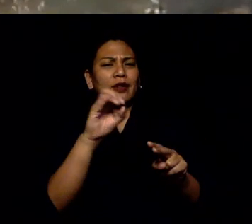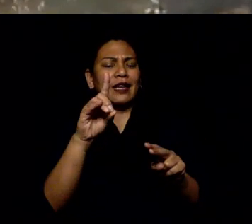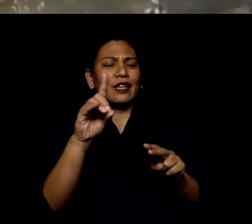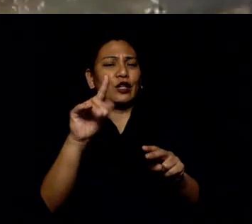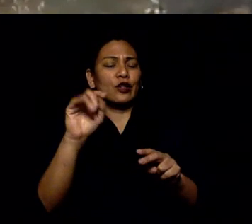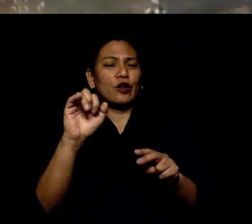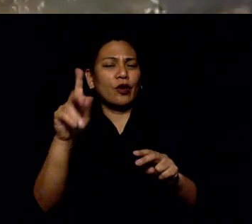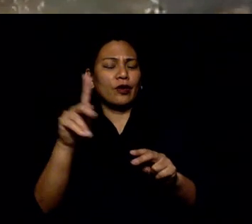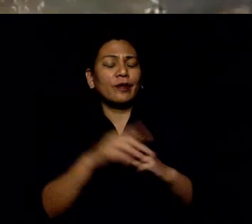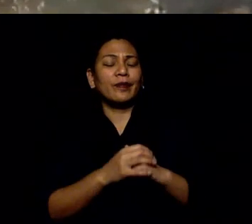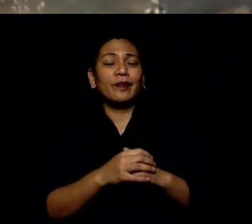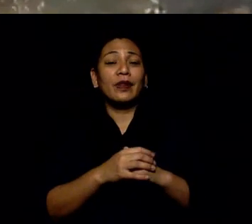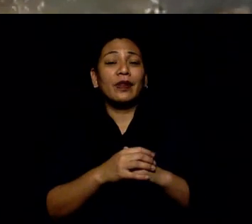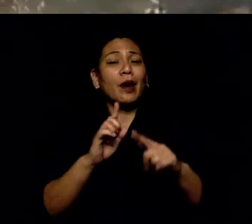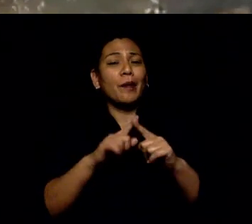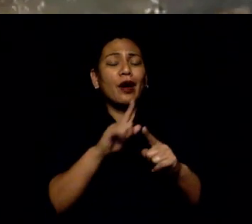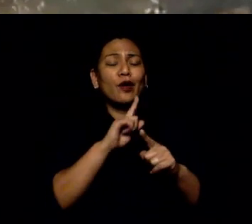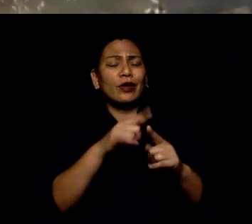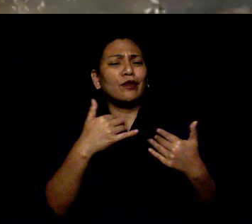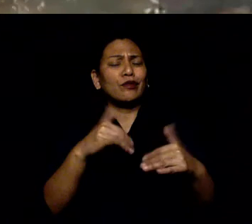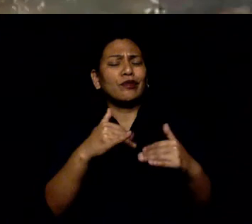and has really been influential in